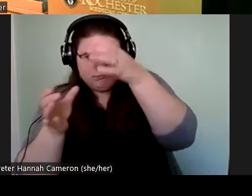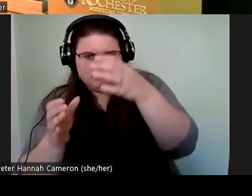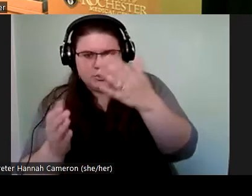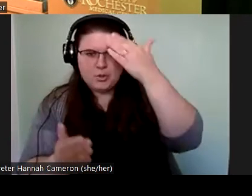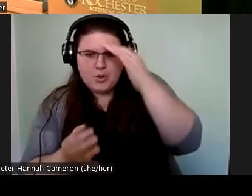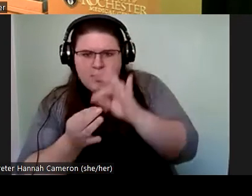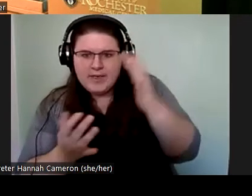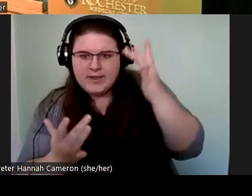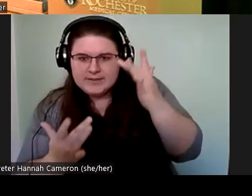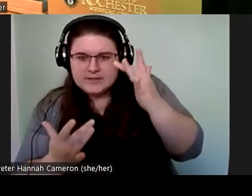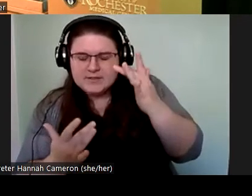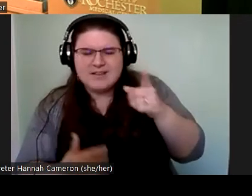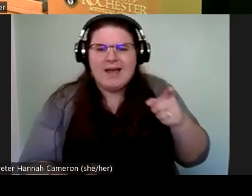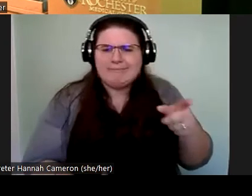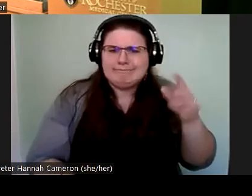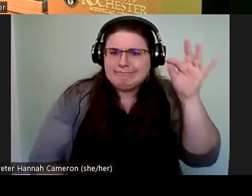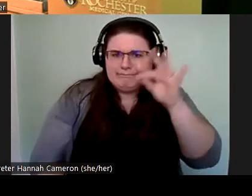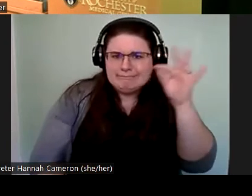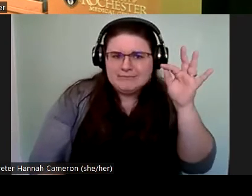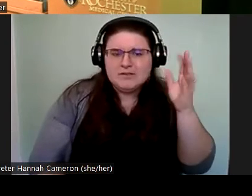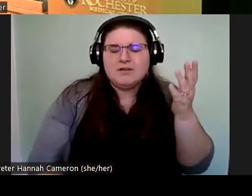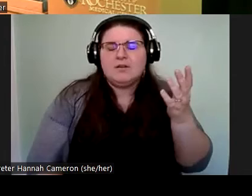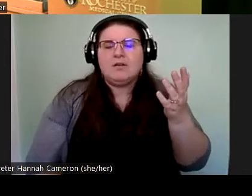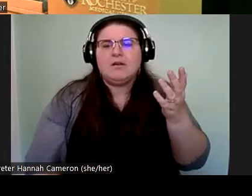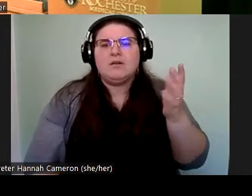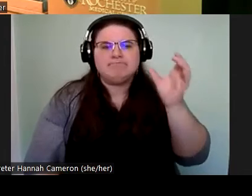you know really making sure that you're hearing their concerns and saying that's a valid concern